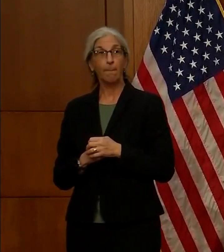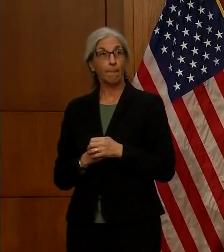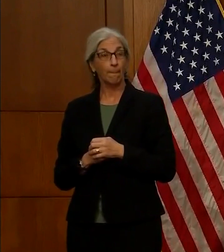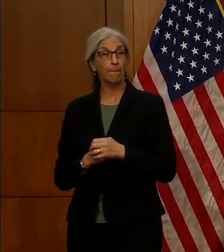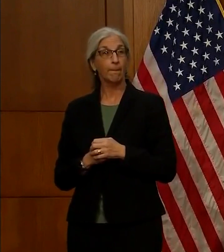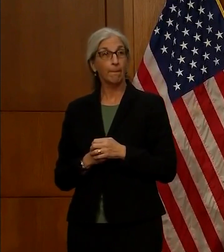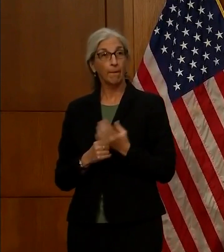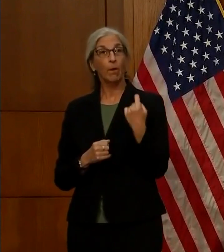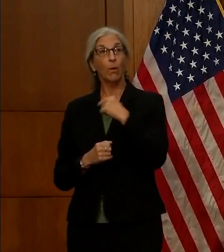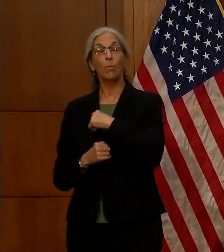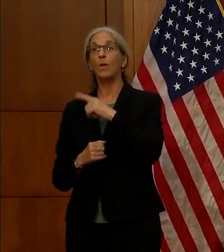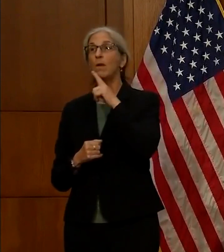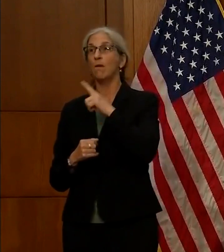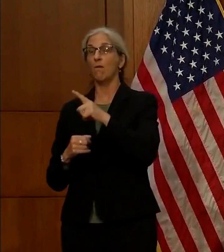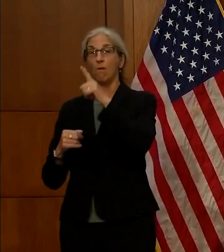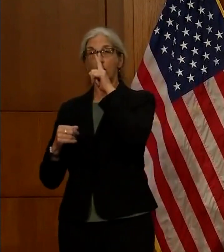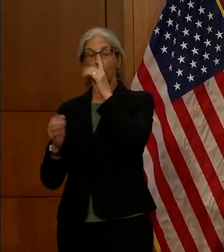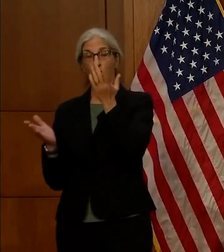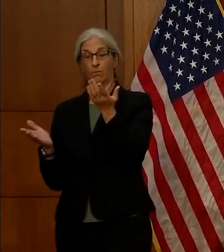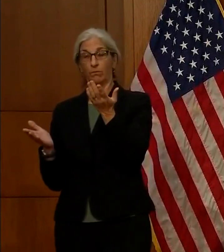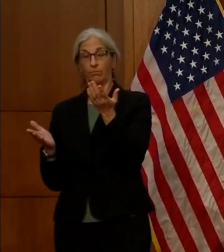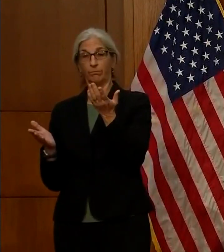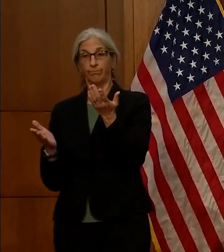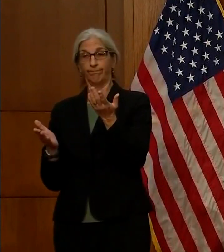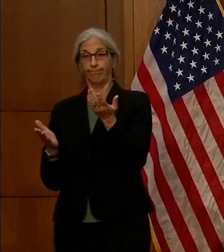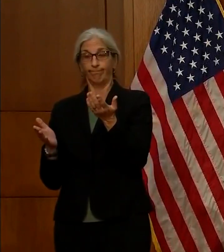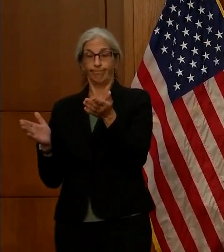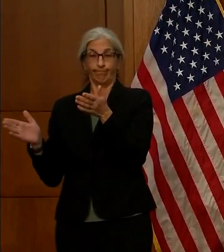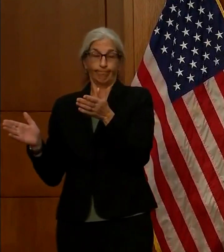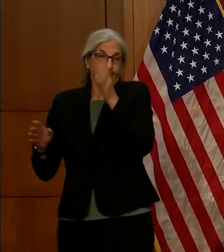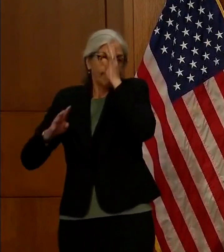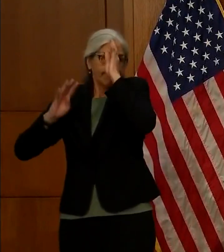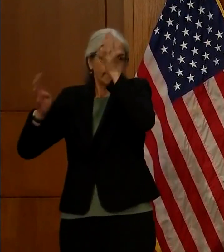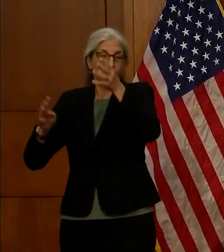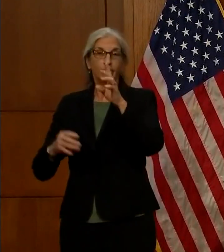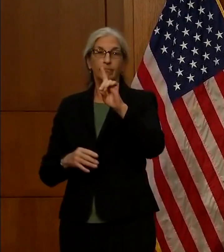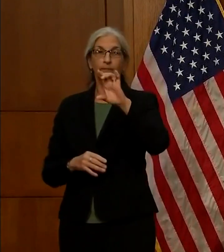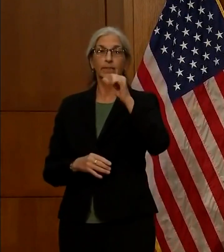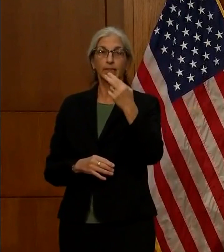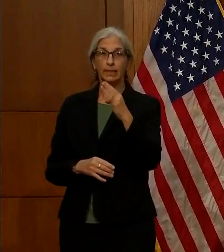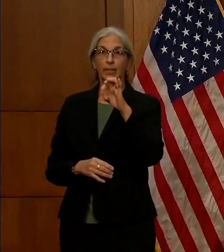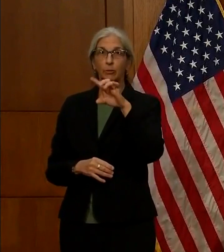QUESTION- WE ARE PREPARING A-